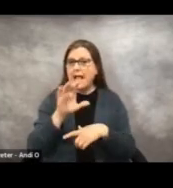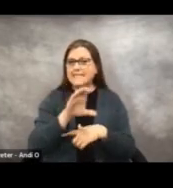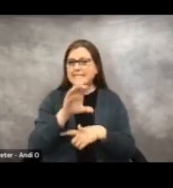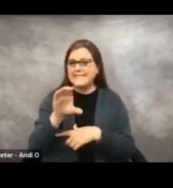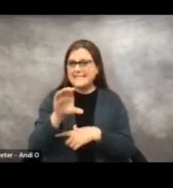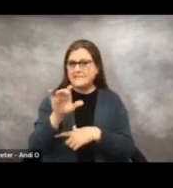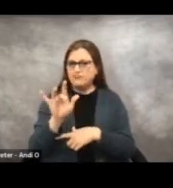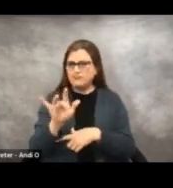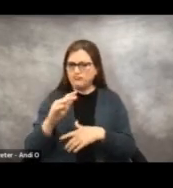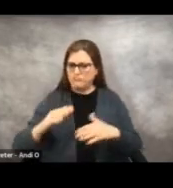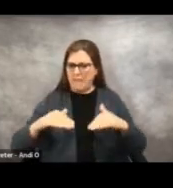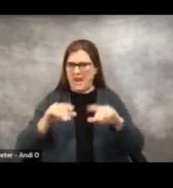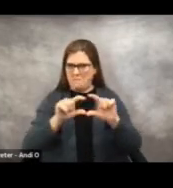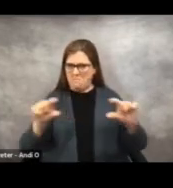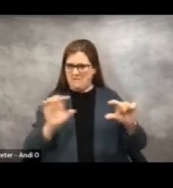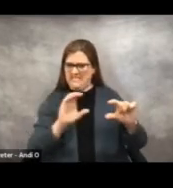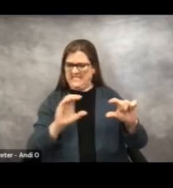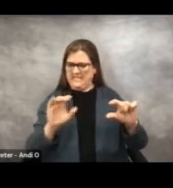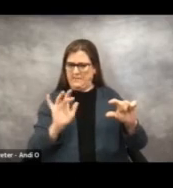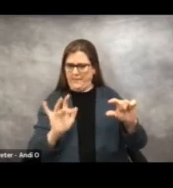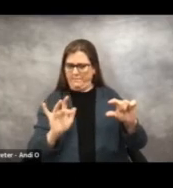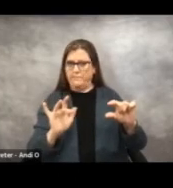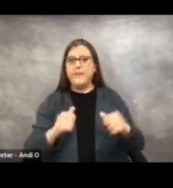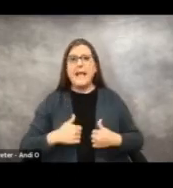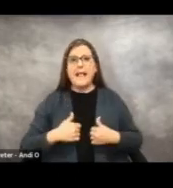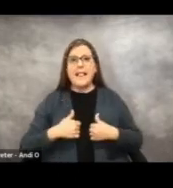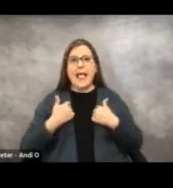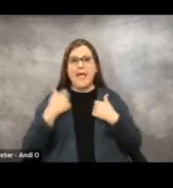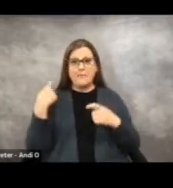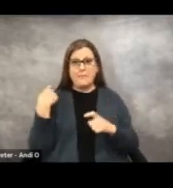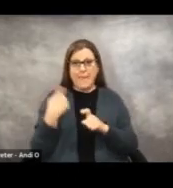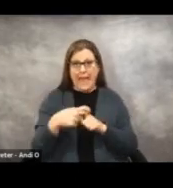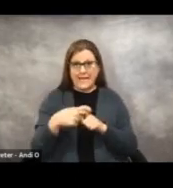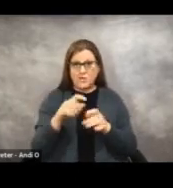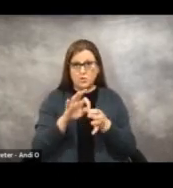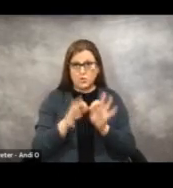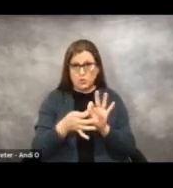bottom of your zoom screen. Life Spanish interpretation can be accessed by clicking the